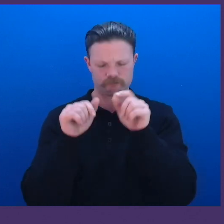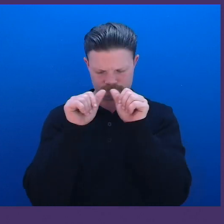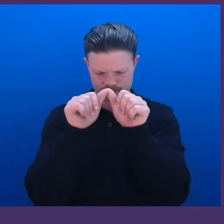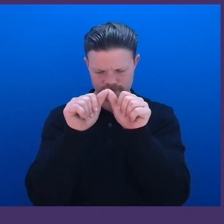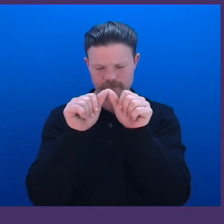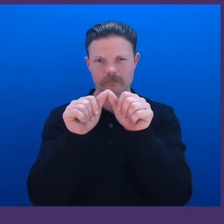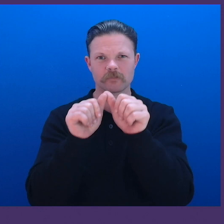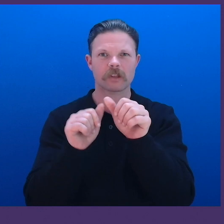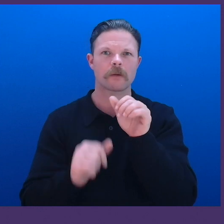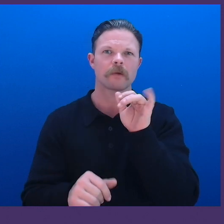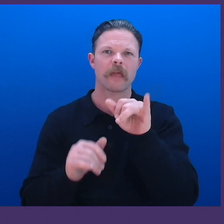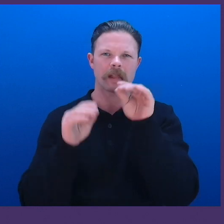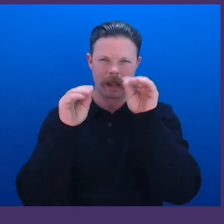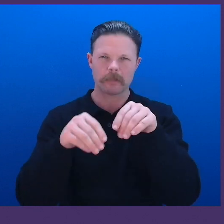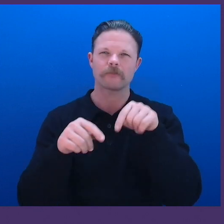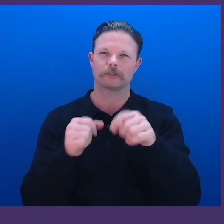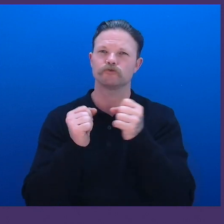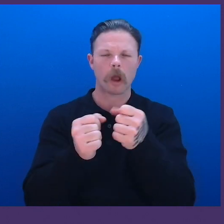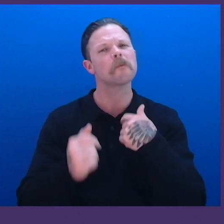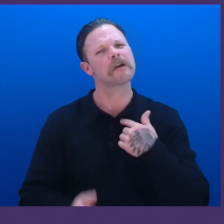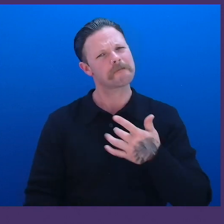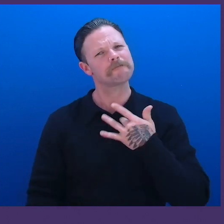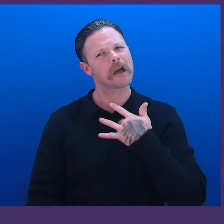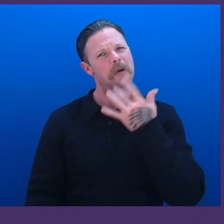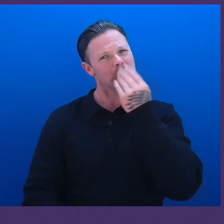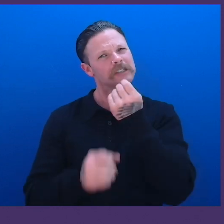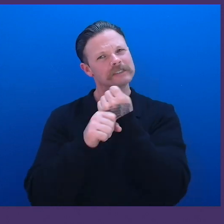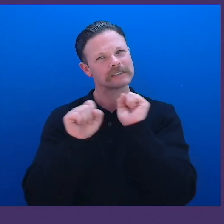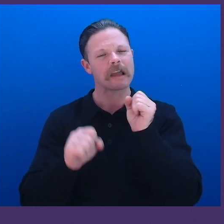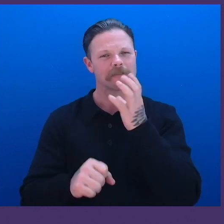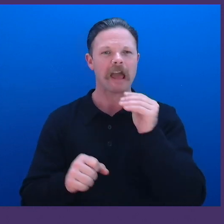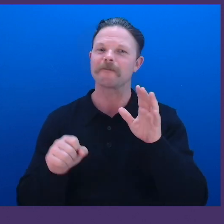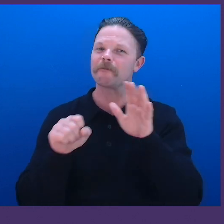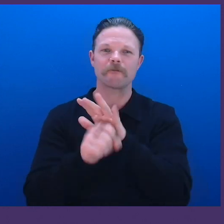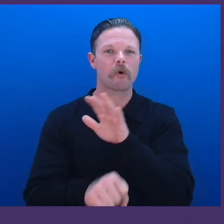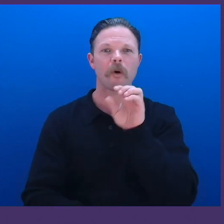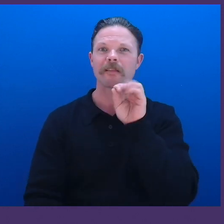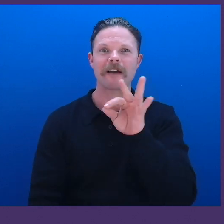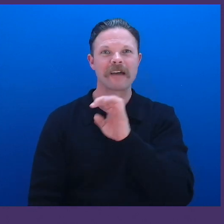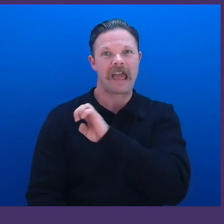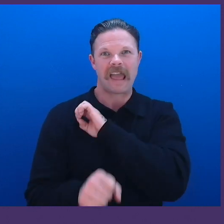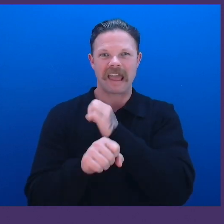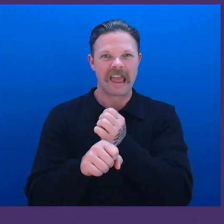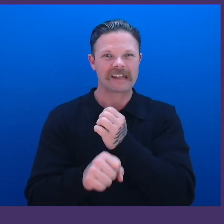So, we feel pretty safe and full of energy and interest